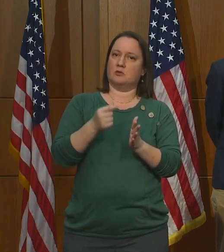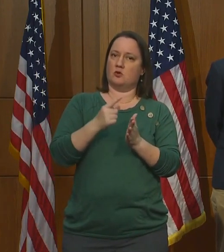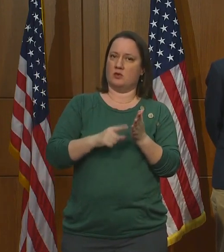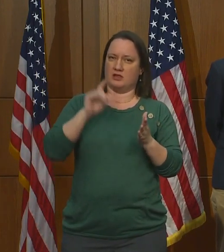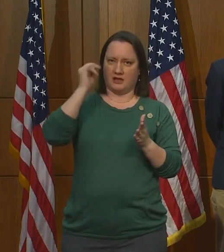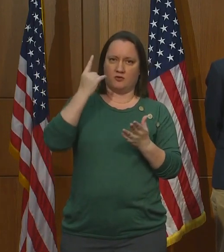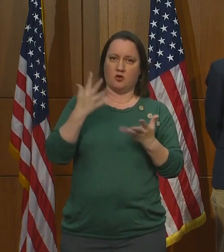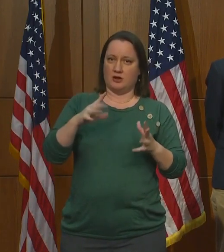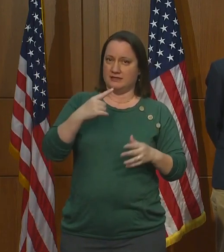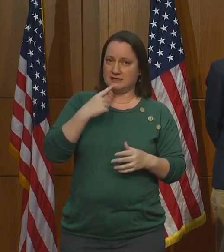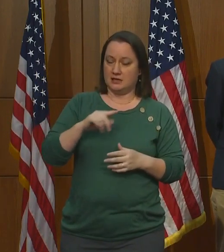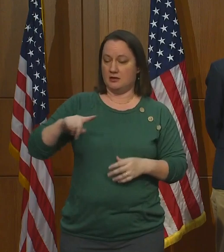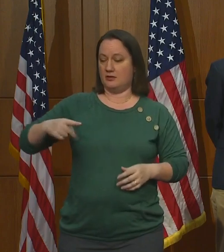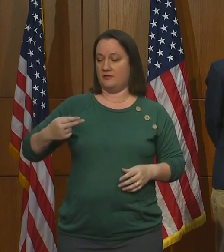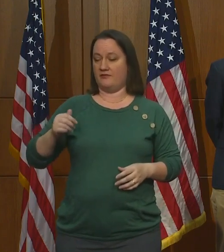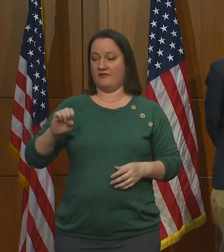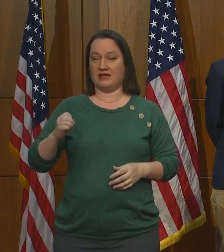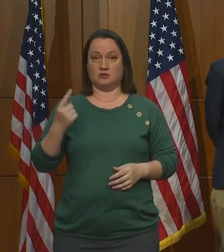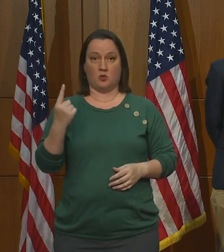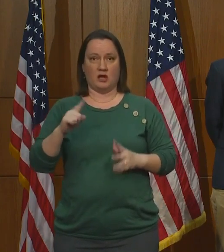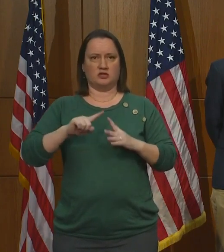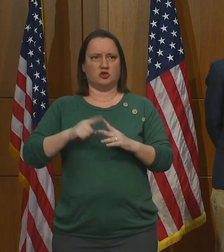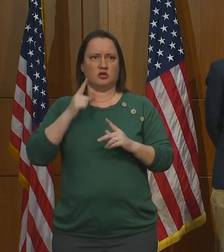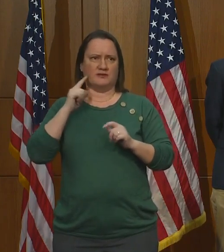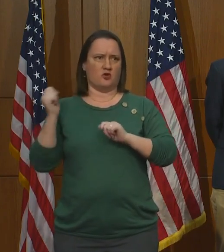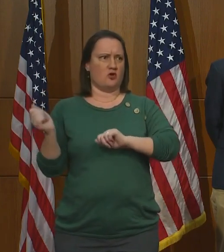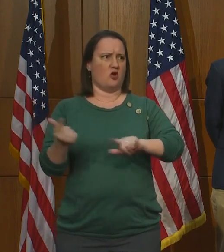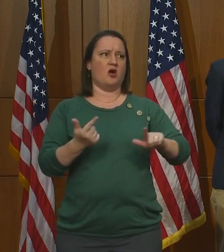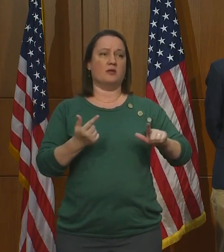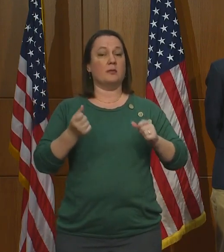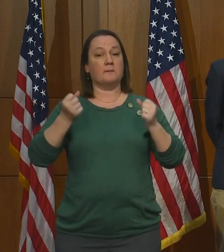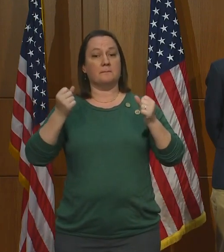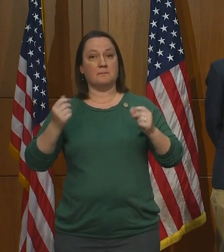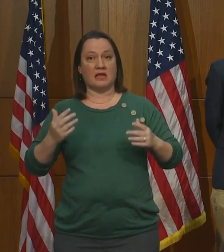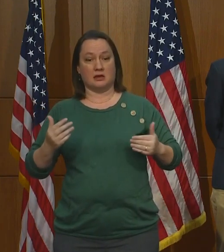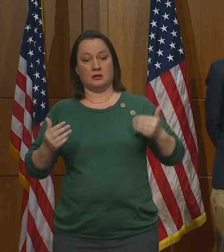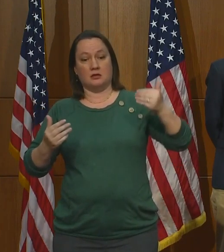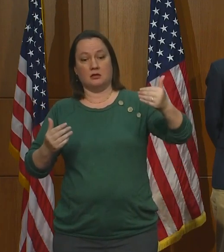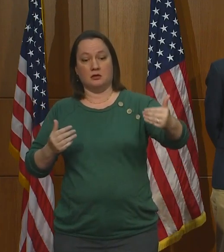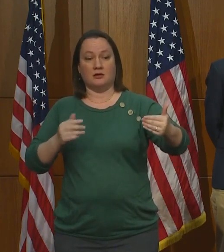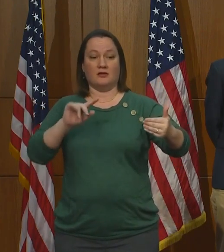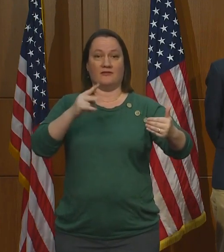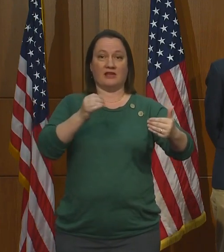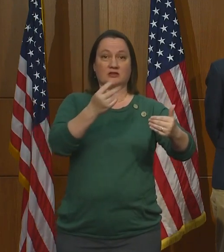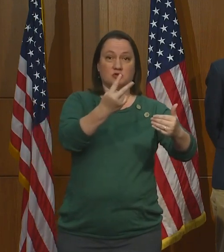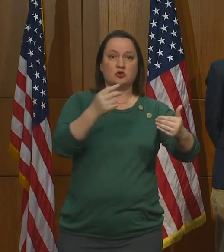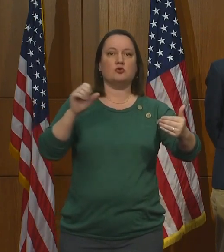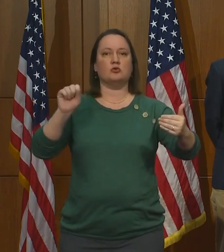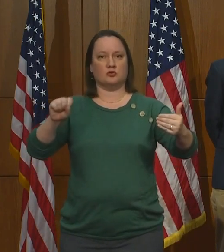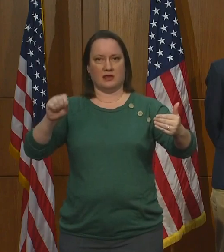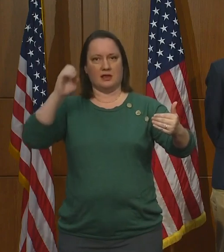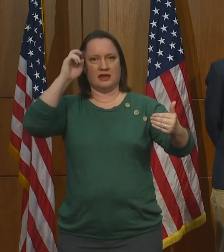THE GOVERNOR ALREADY SHARED IN PHASE ONE WHICH BEGINS IMMEDIATELY FOR EVERYONE BUT